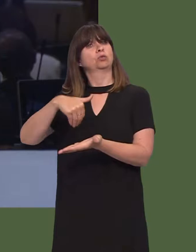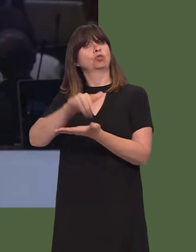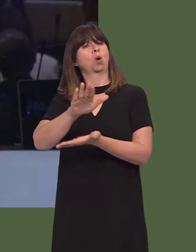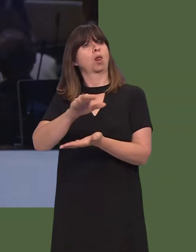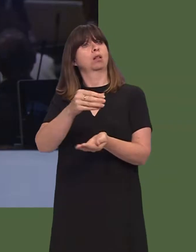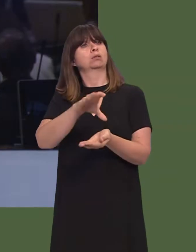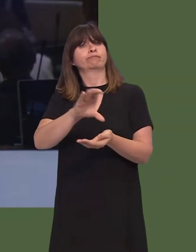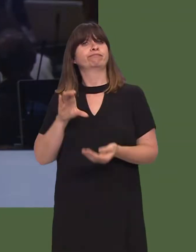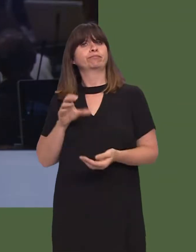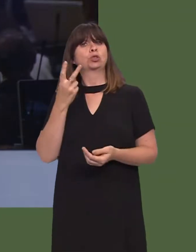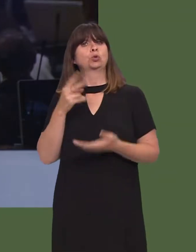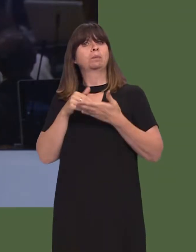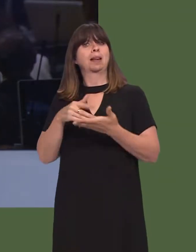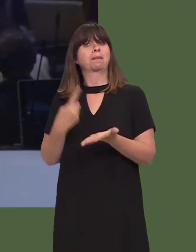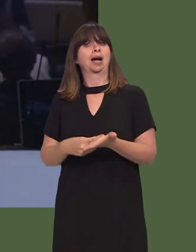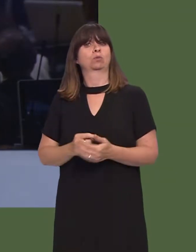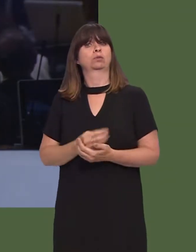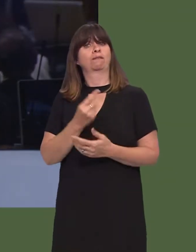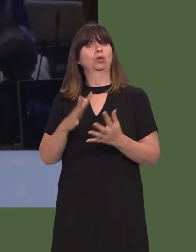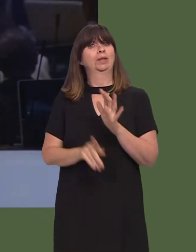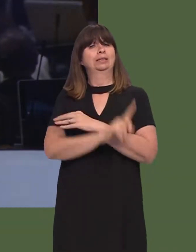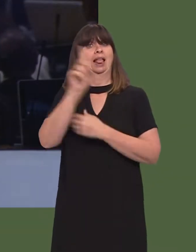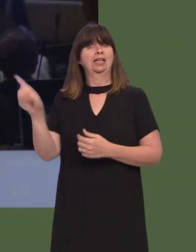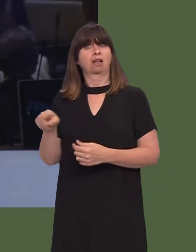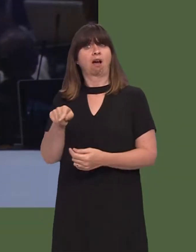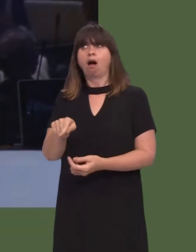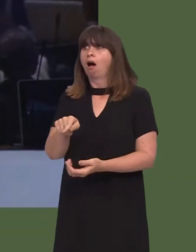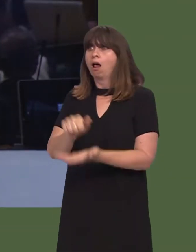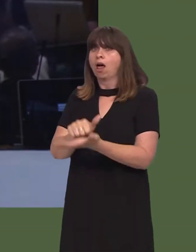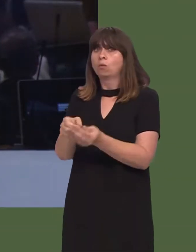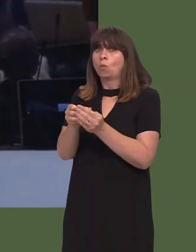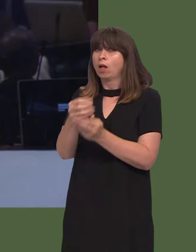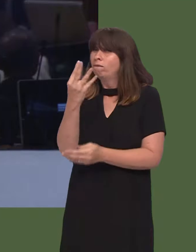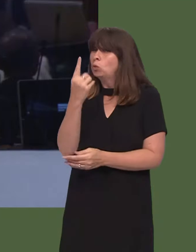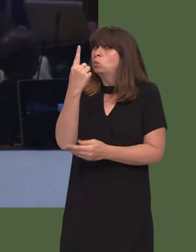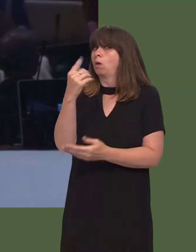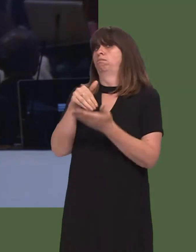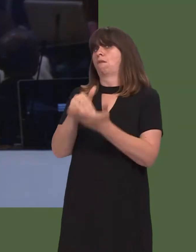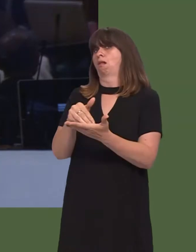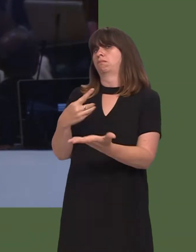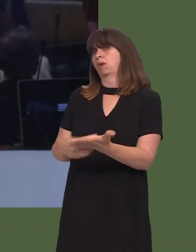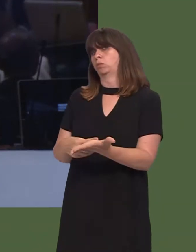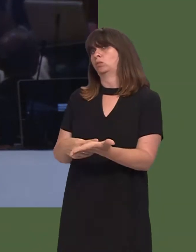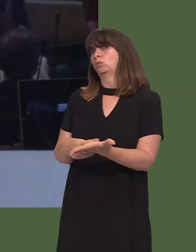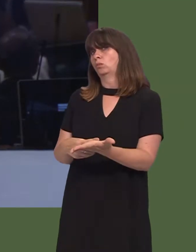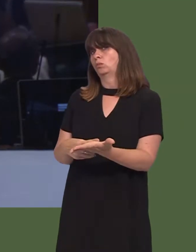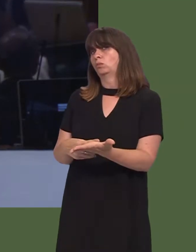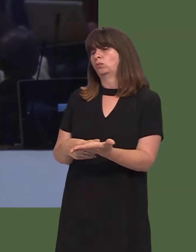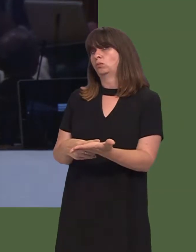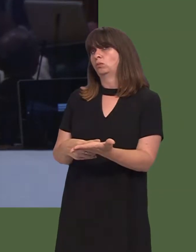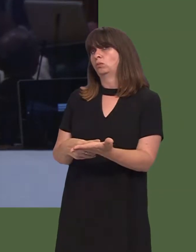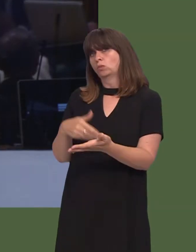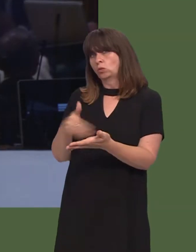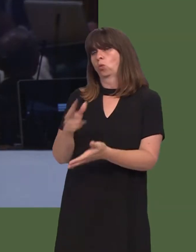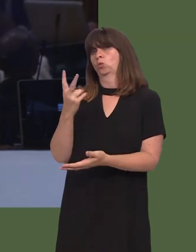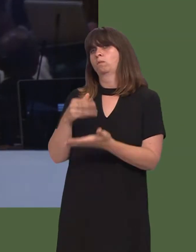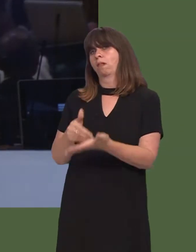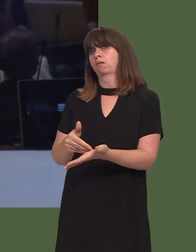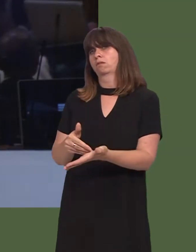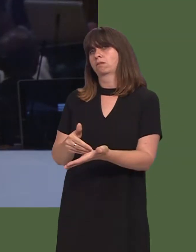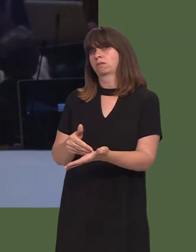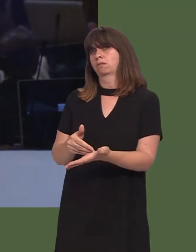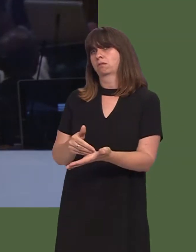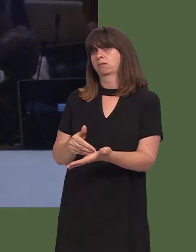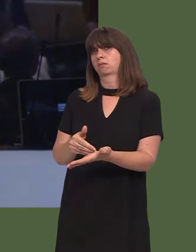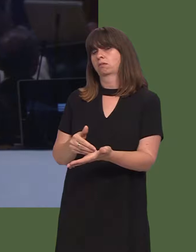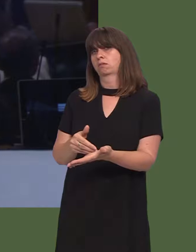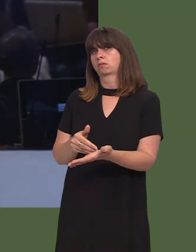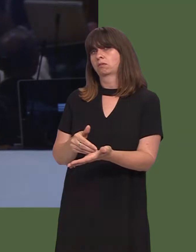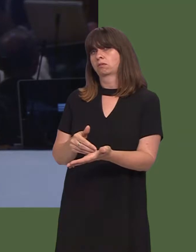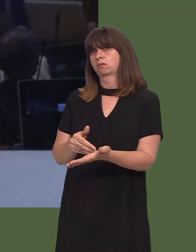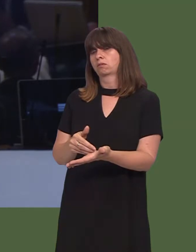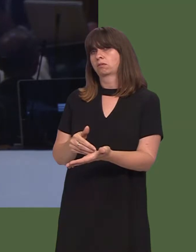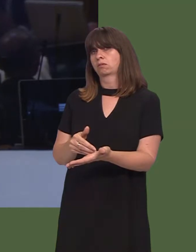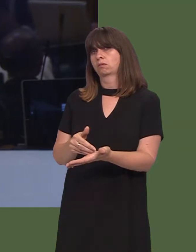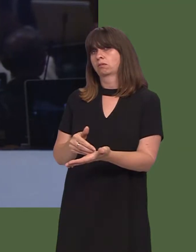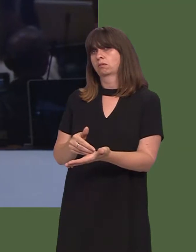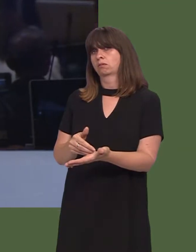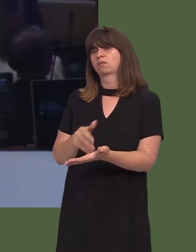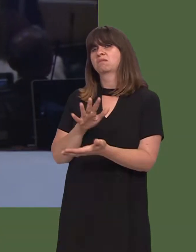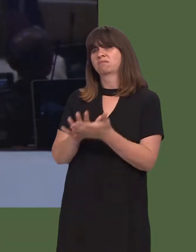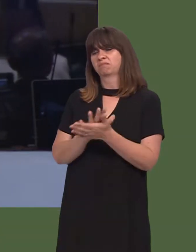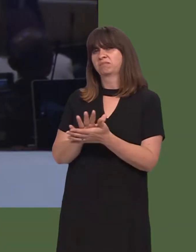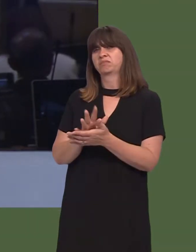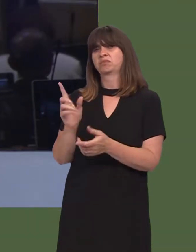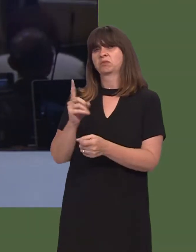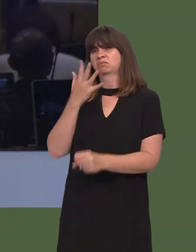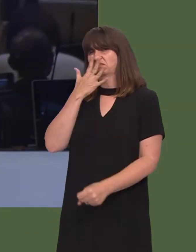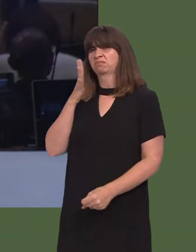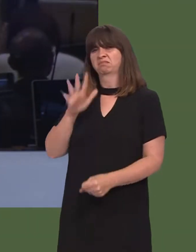for £2 million, which weeks later was said to be worth £41 million. The issue is a stain